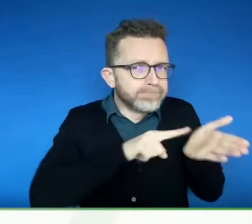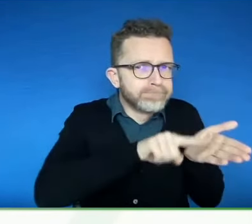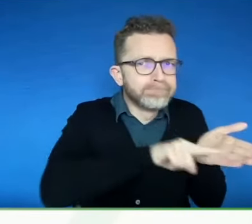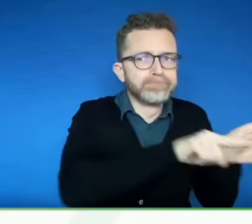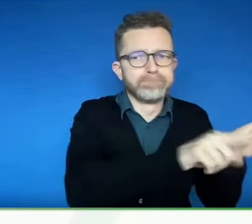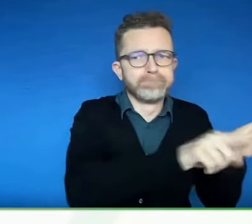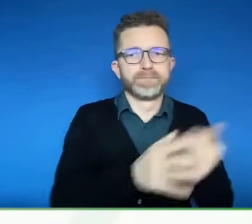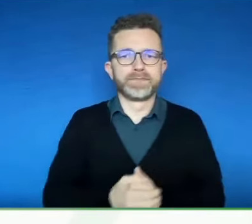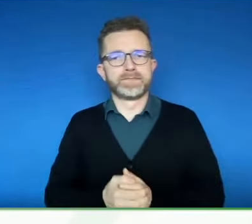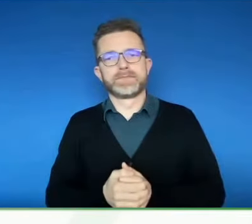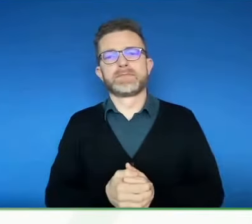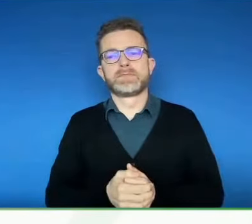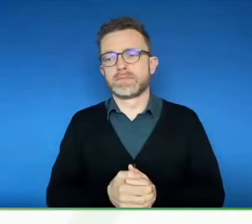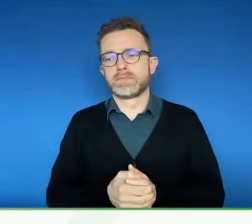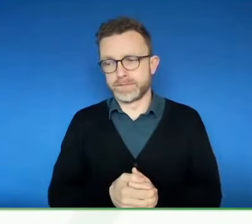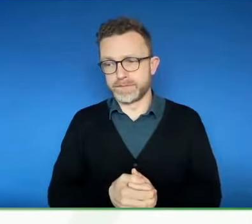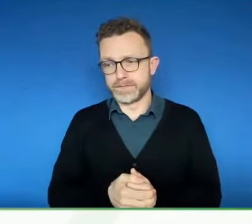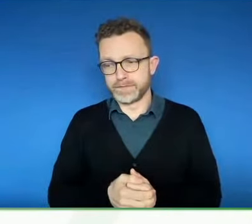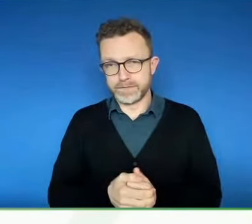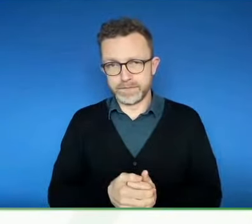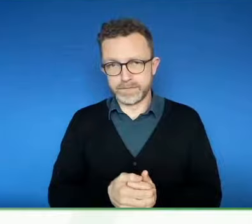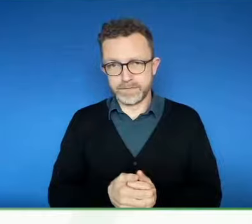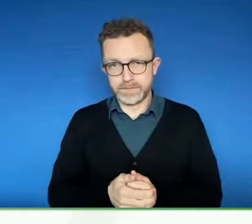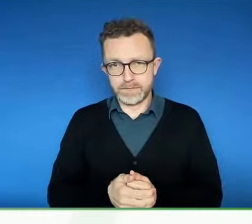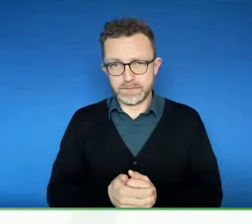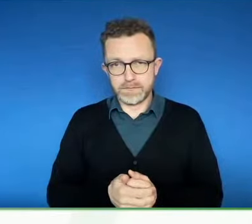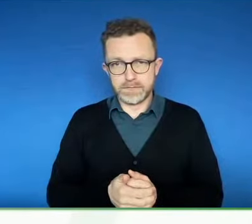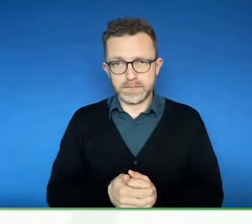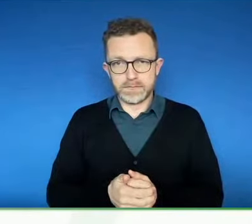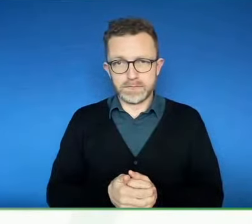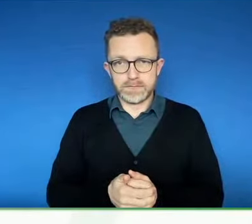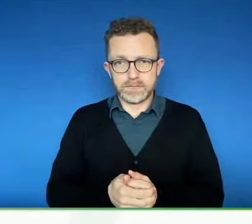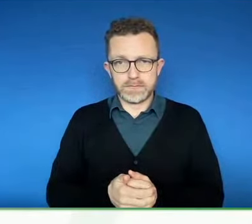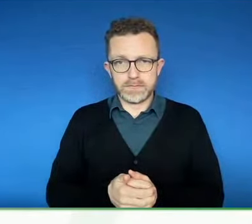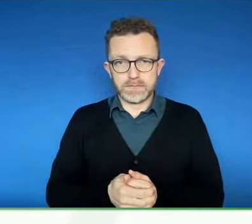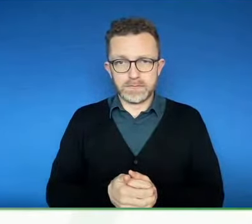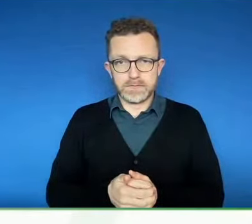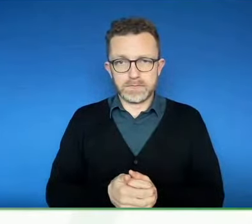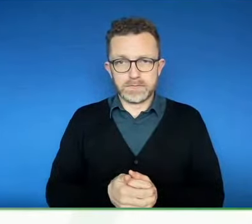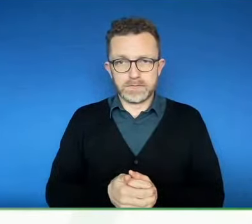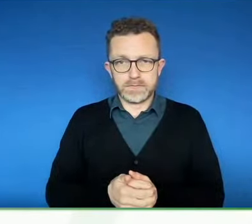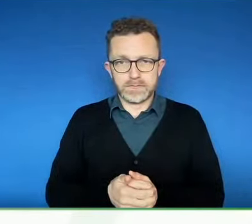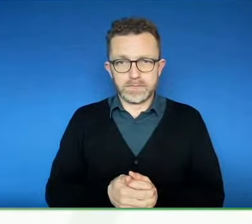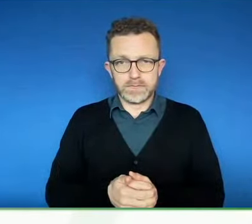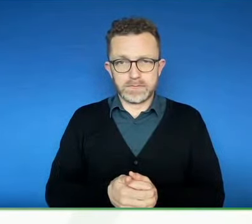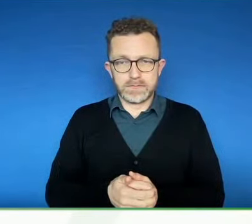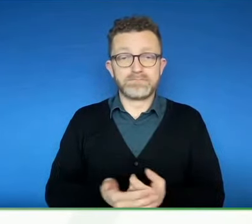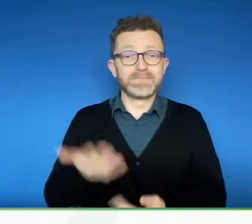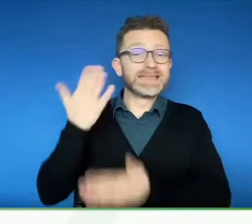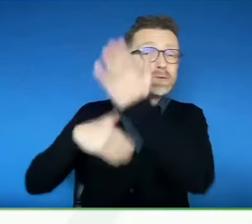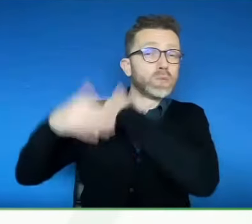about our life and how and where we want to live which is not true.